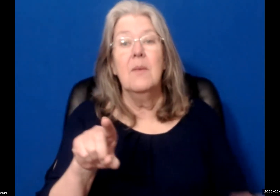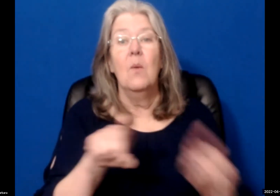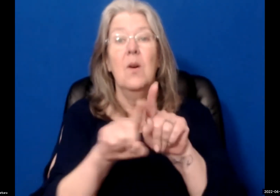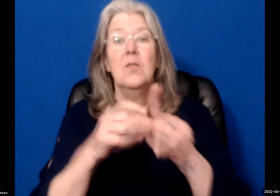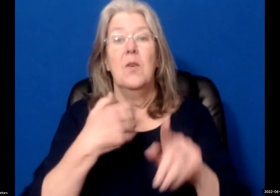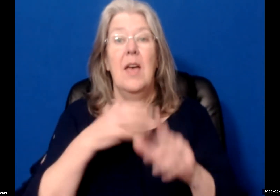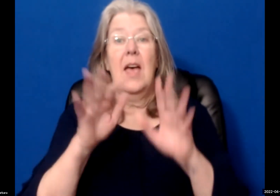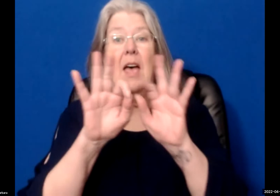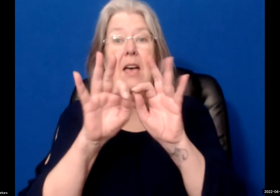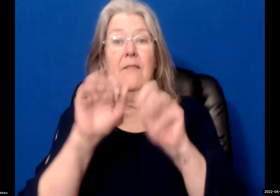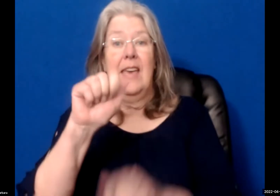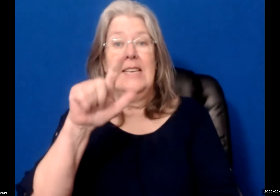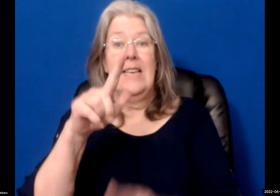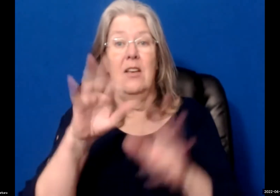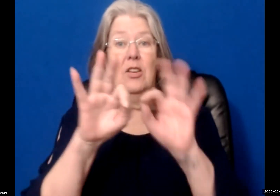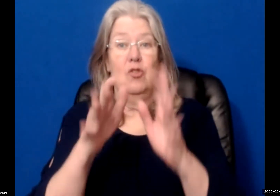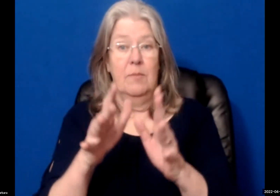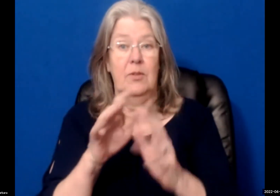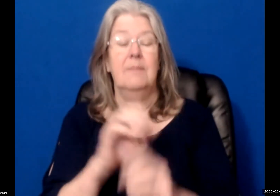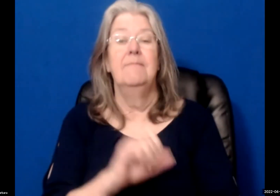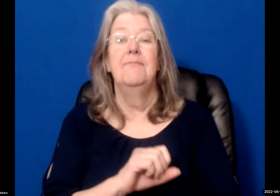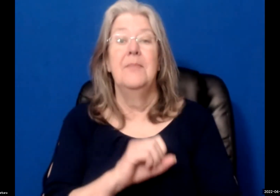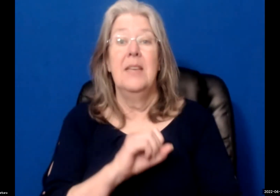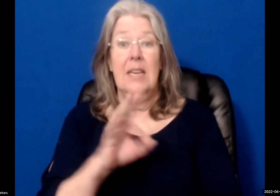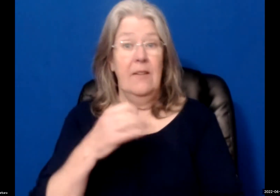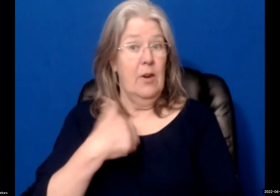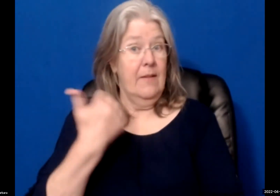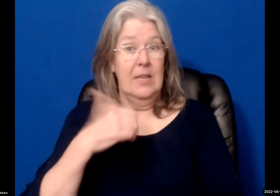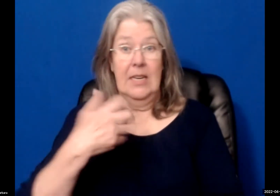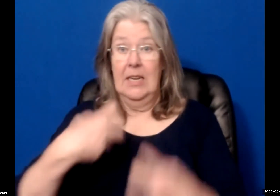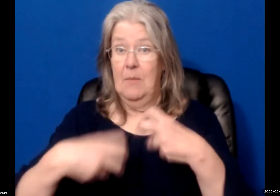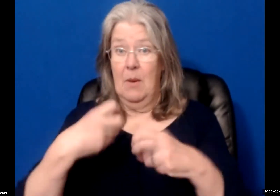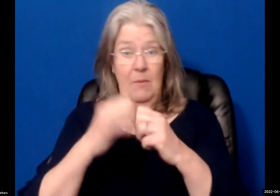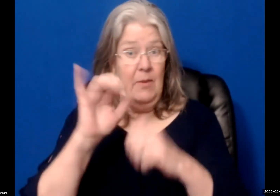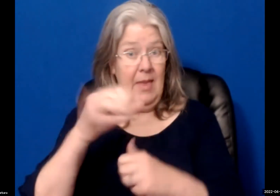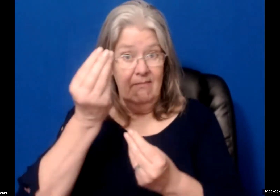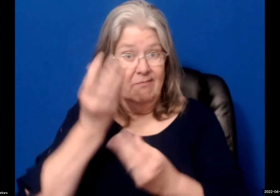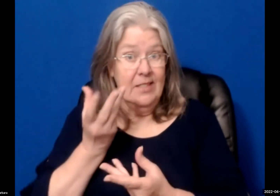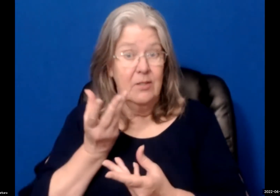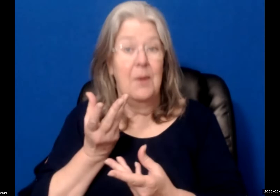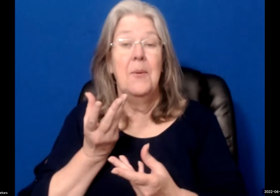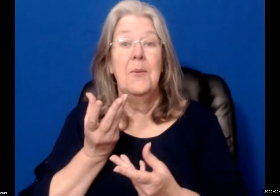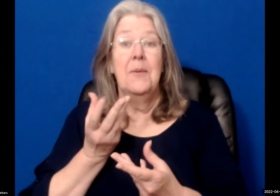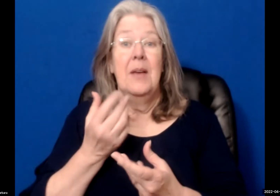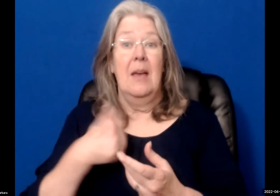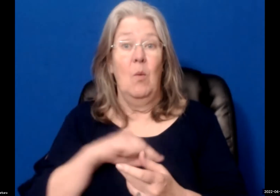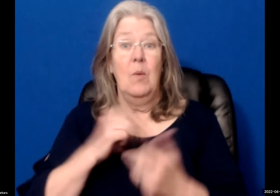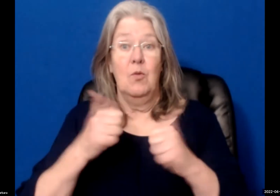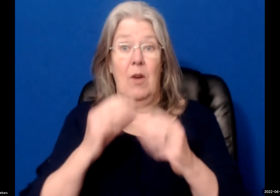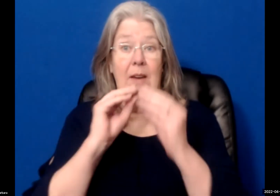And please let us know, via the chat if you're having any difficulty with that and we'd be happy to see if we can address that. I just wanted to